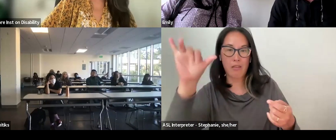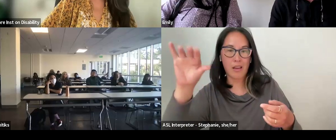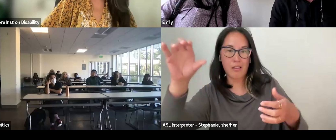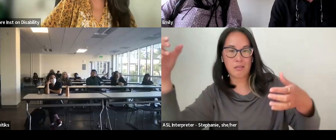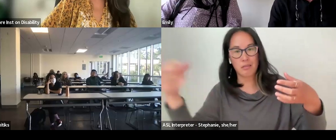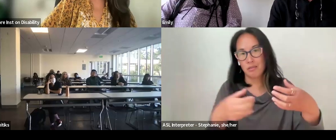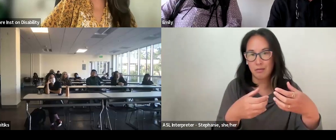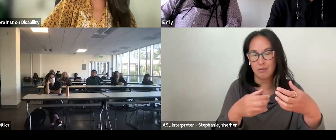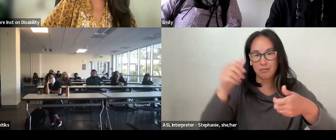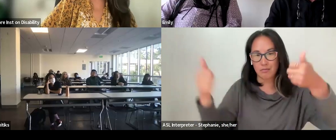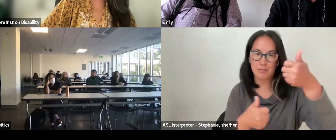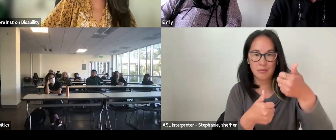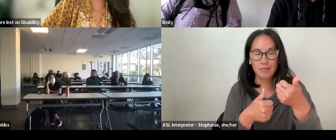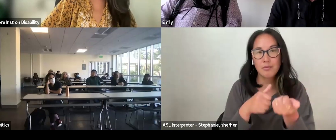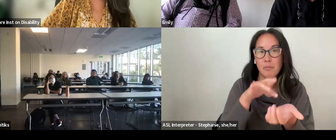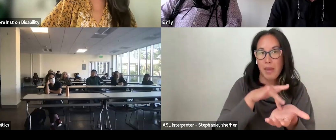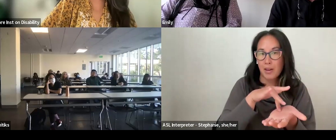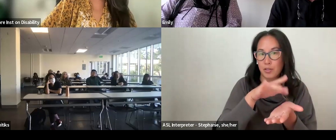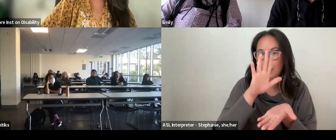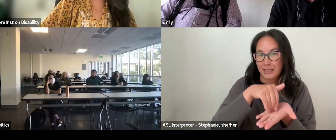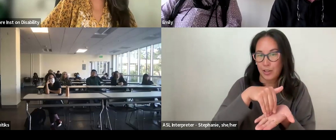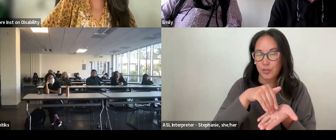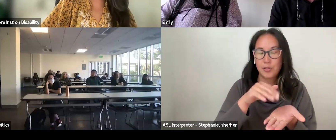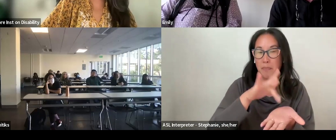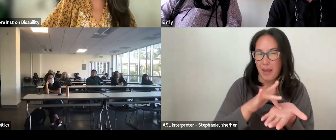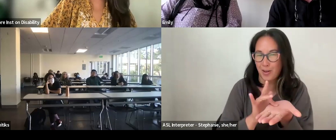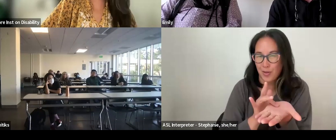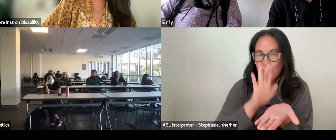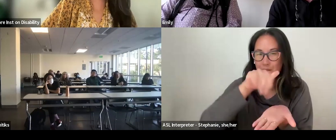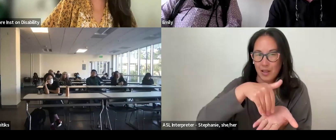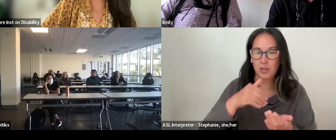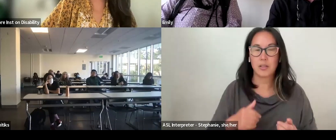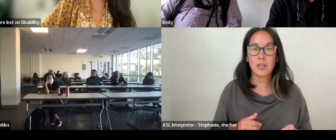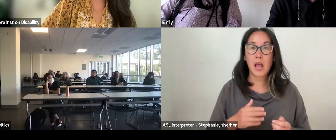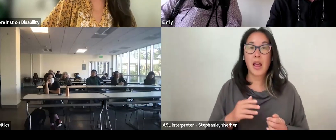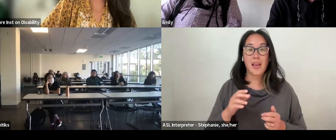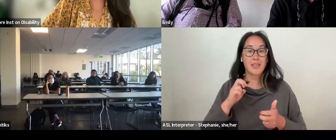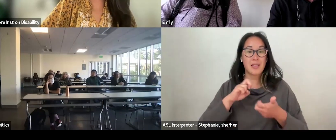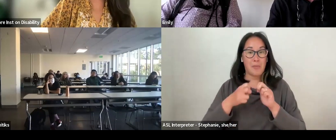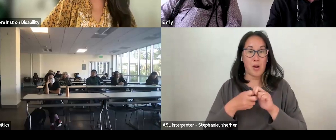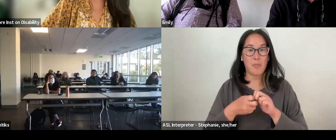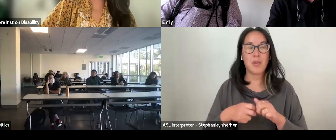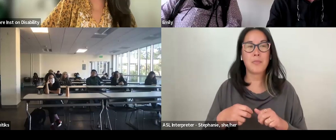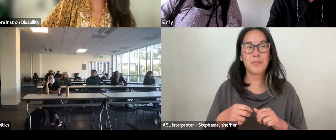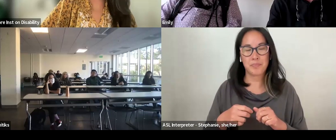The problem is that I think bioethicists have essentially been co-opted by academic medicine.